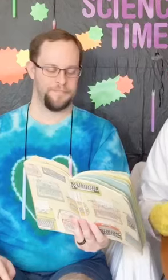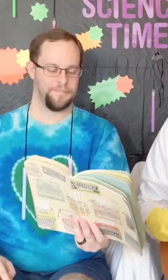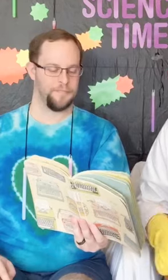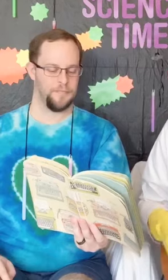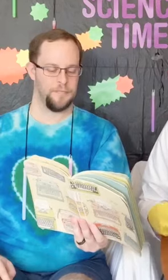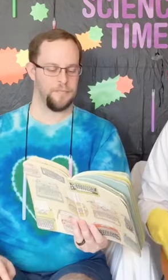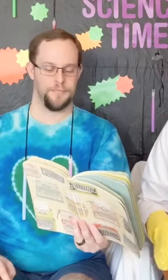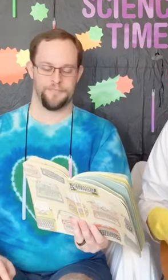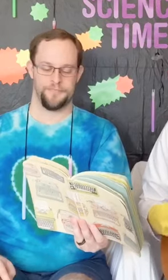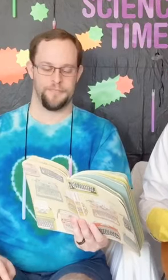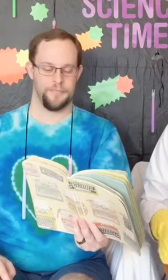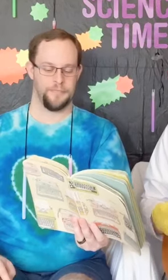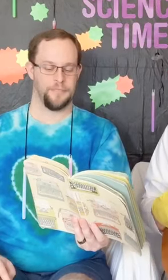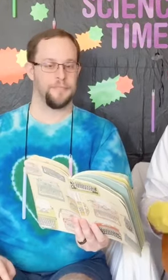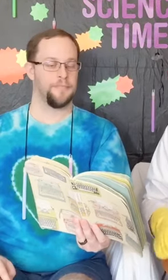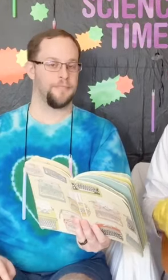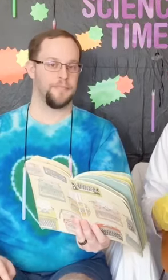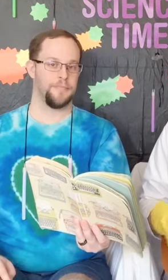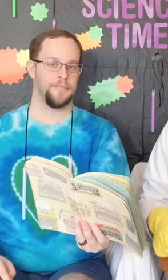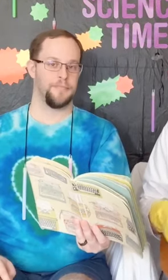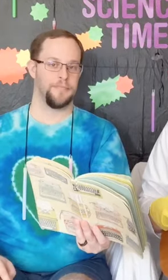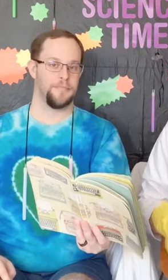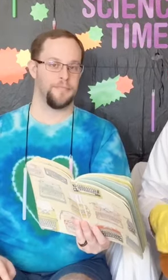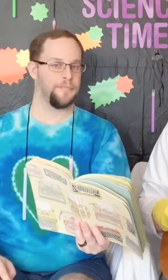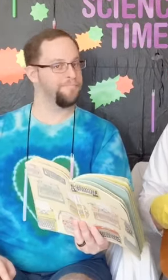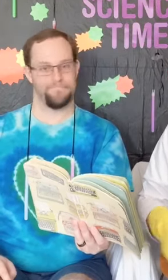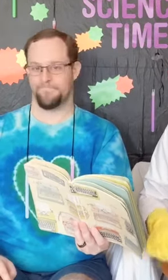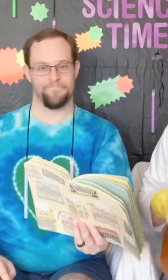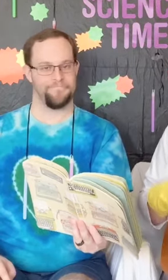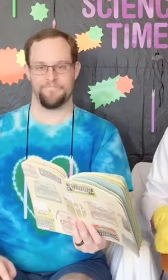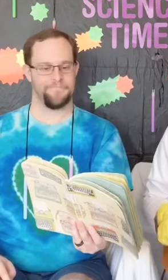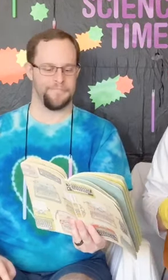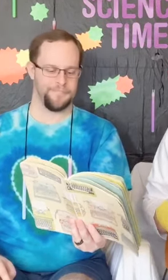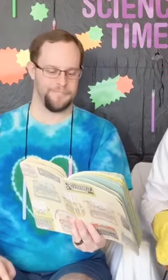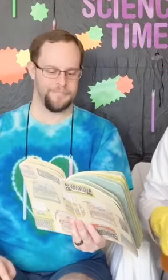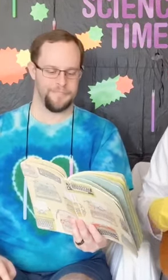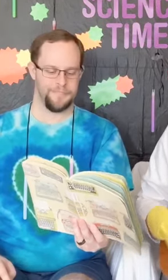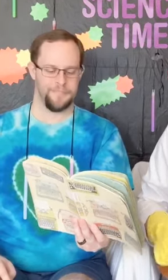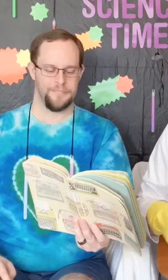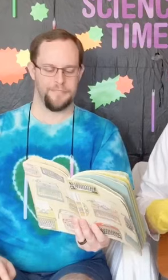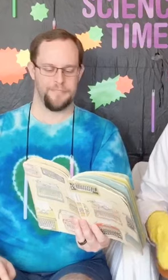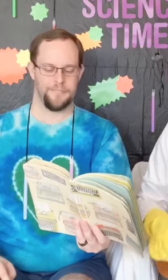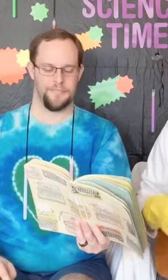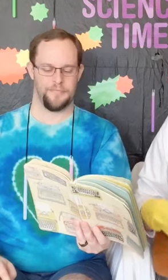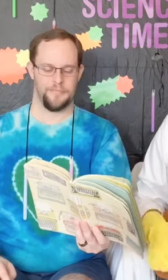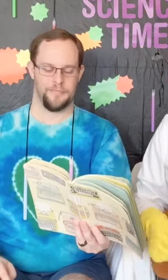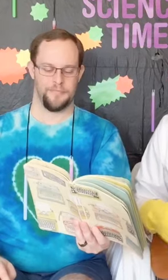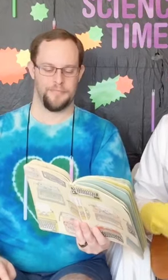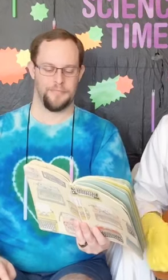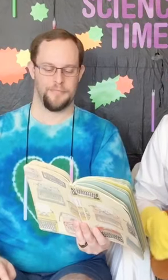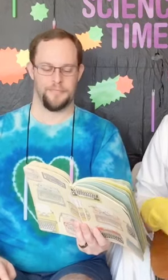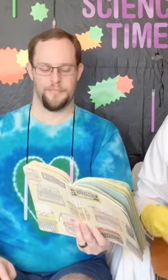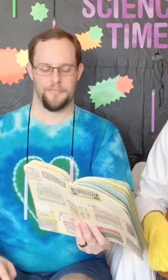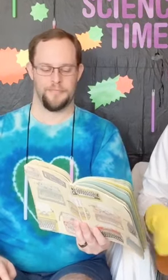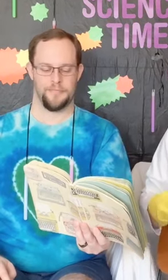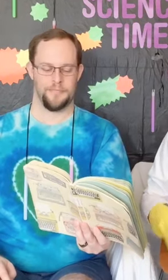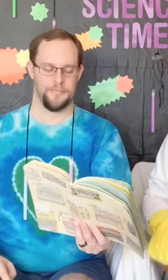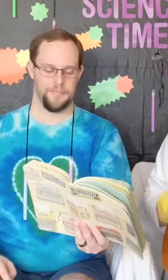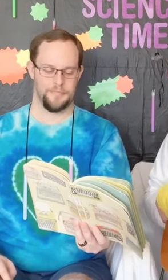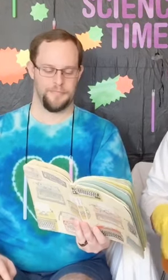"Best not dream big! Never know! Watch out!" Remember not to let your worry mount.